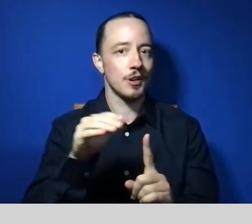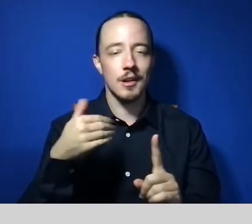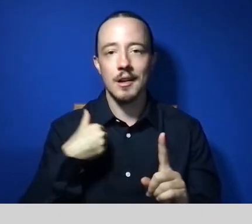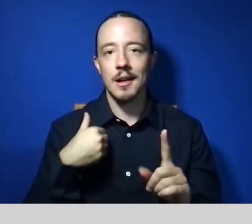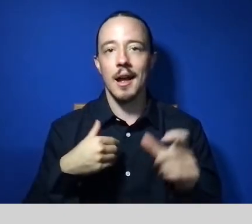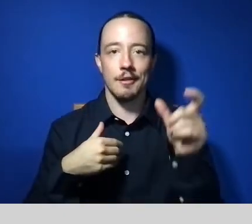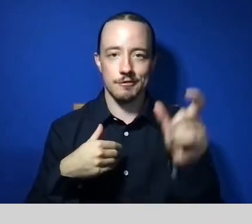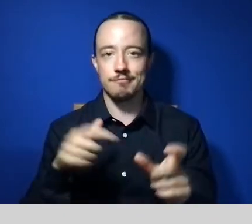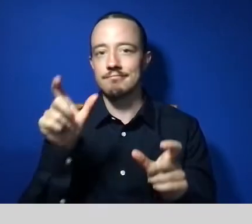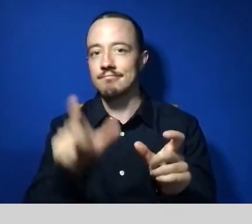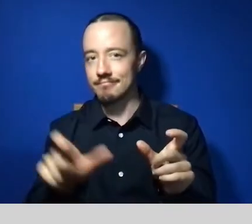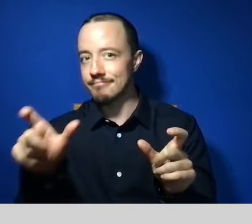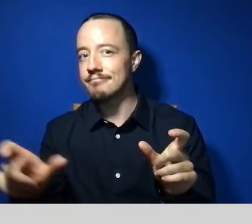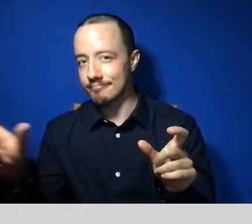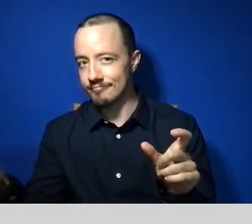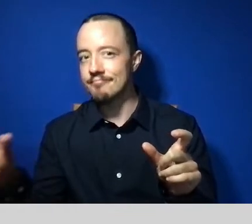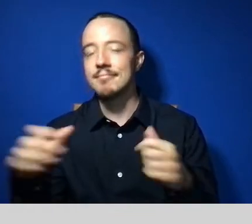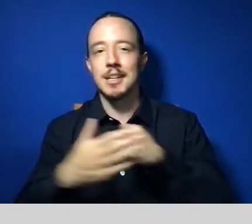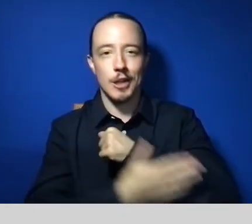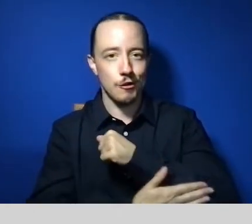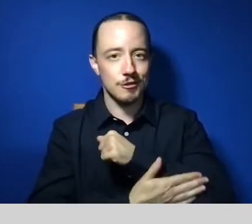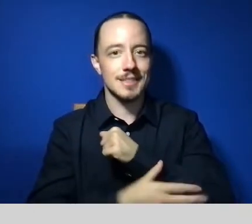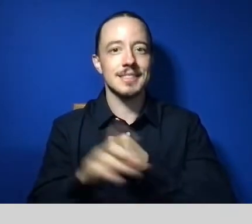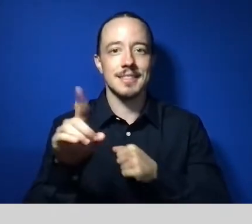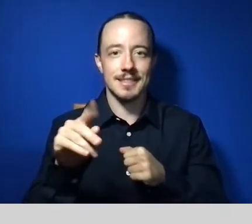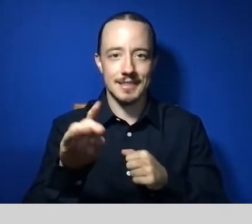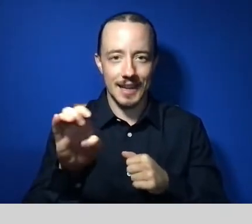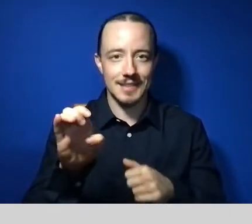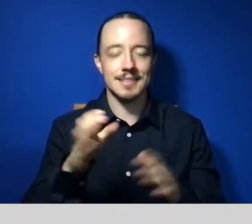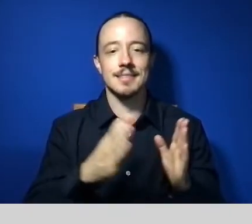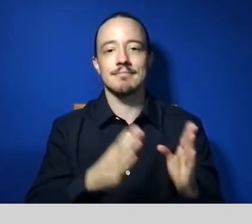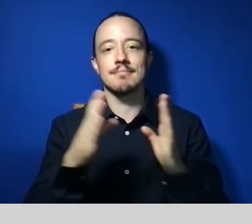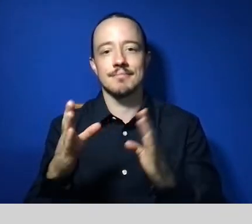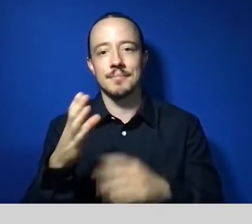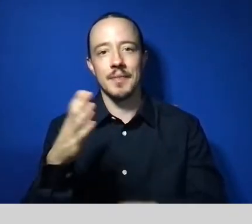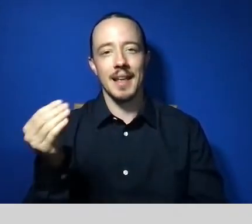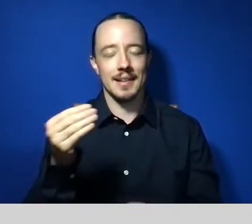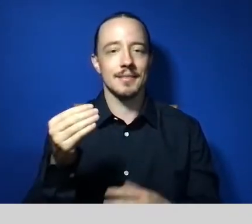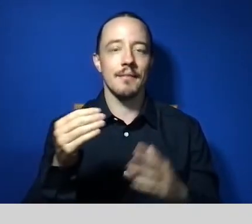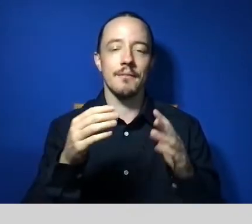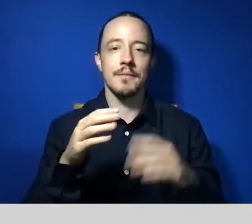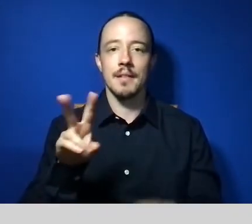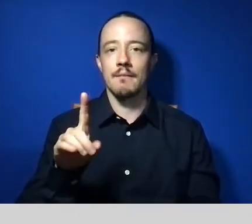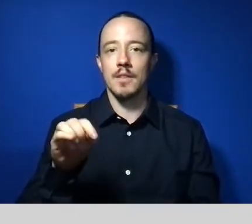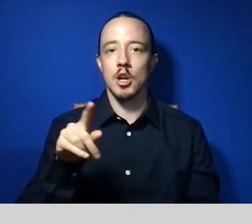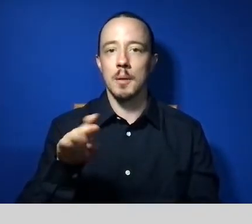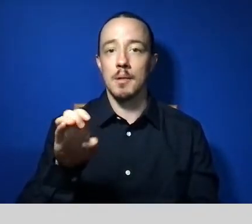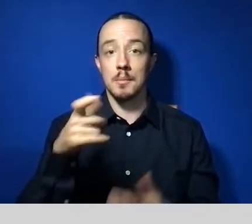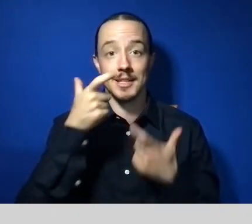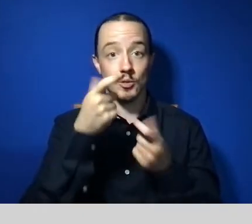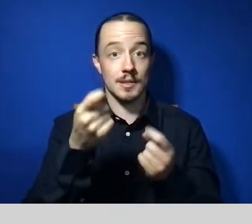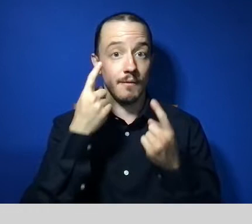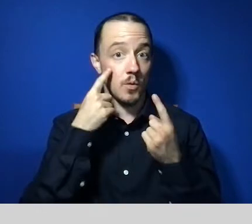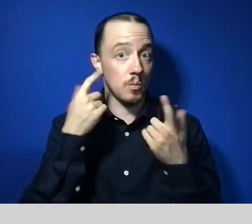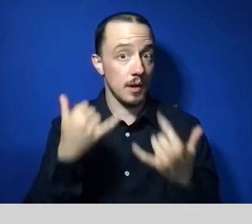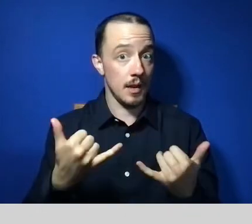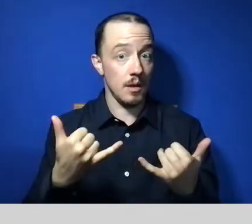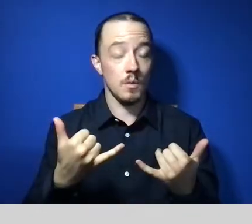I have a column for countries. I have a column for date, and I have the variable that I am interested in